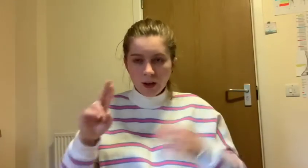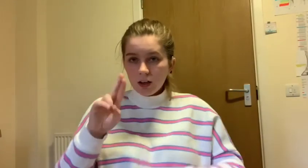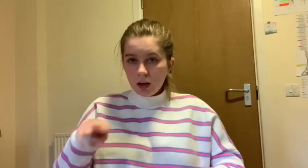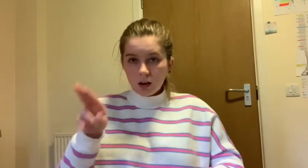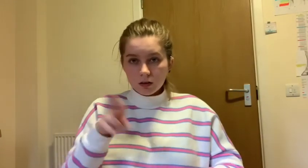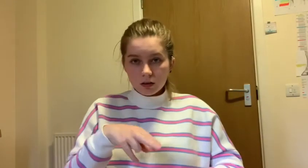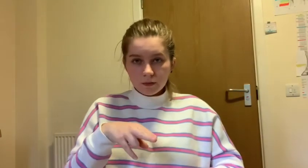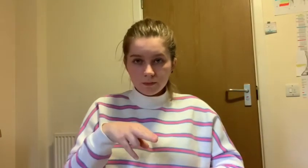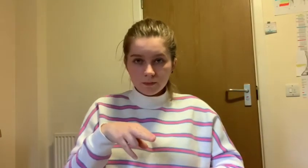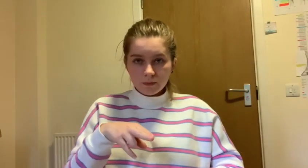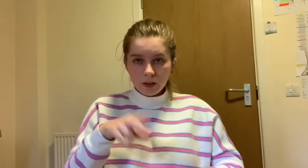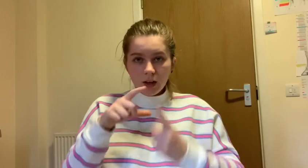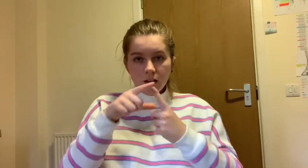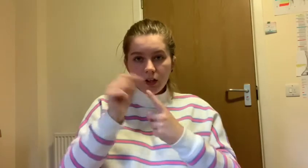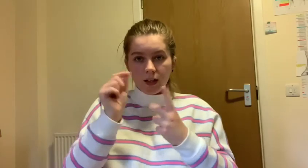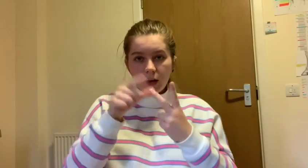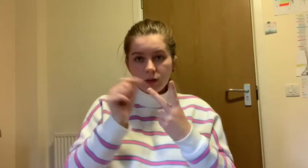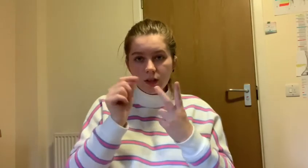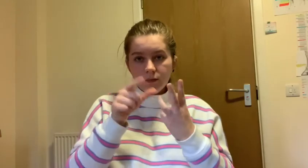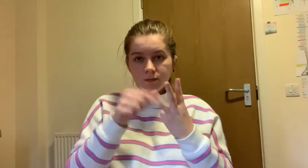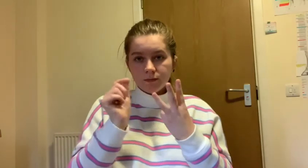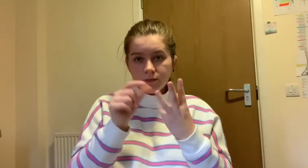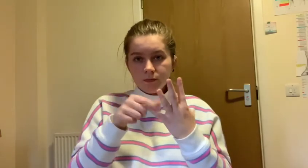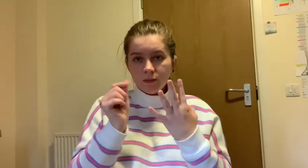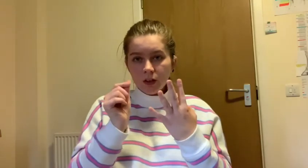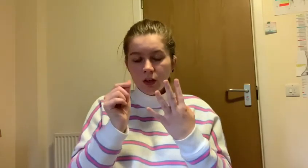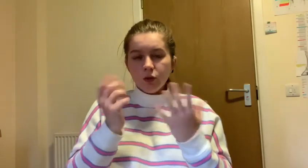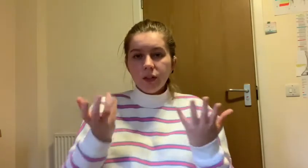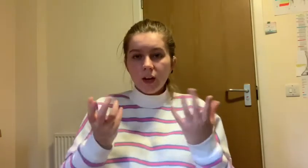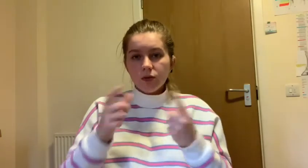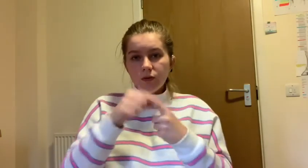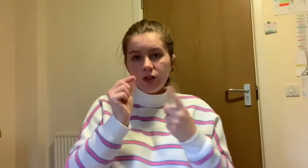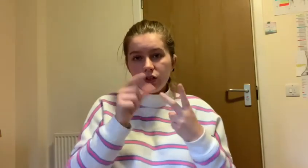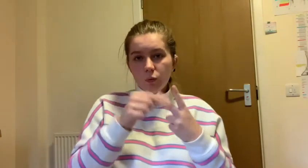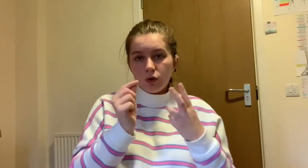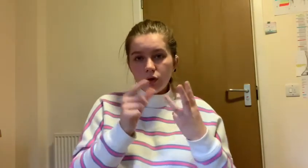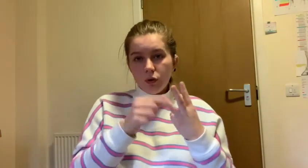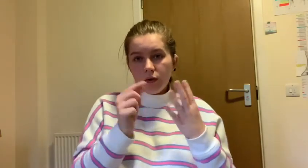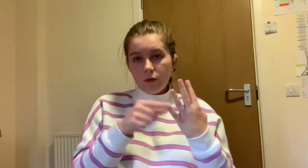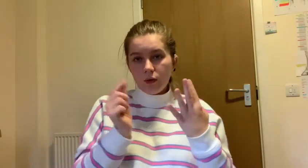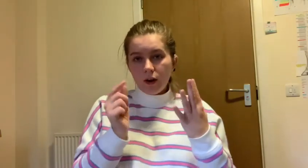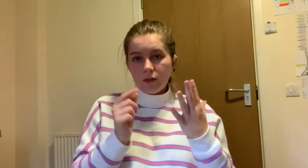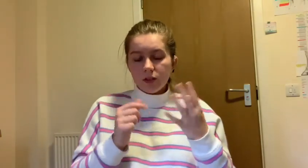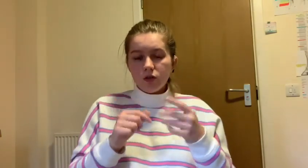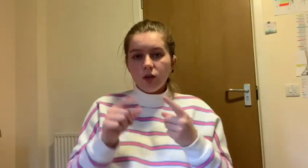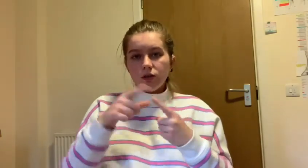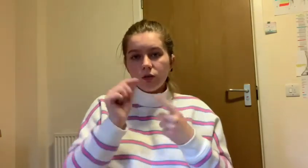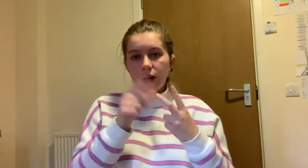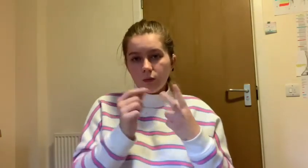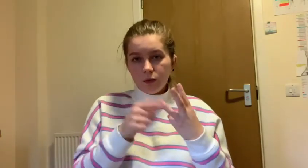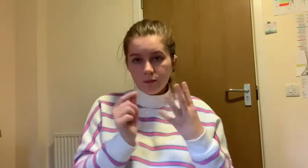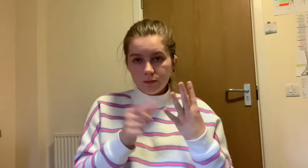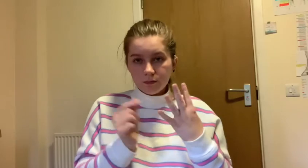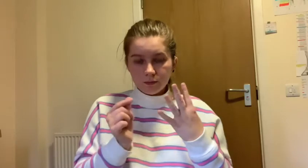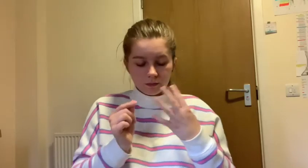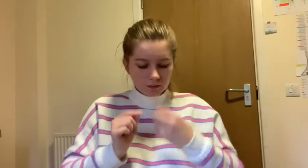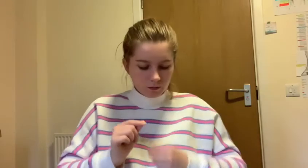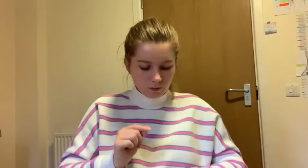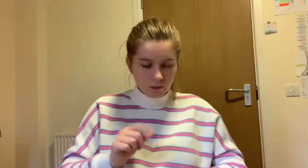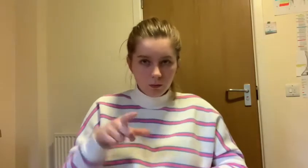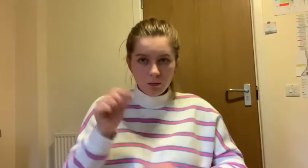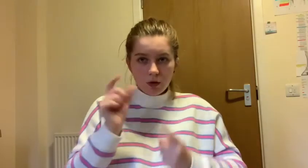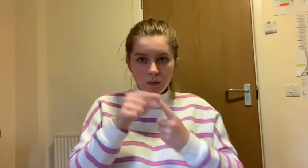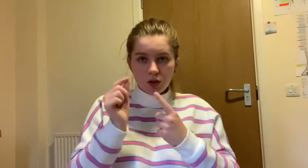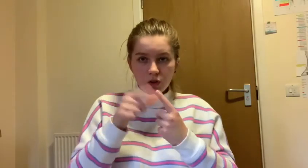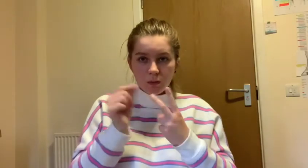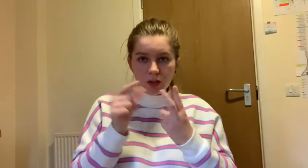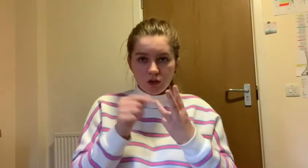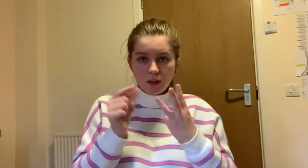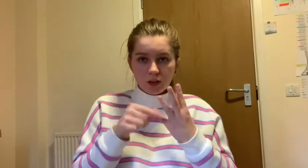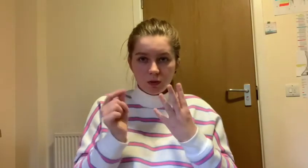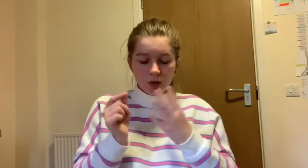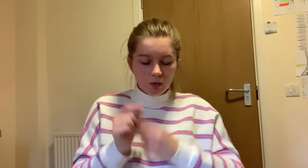"Can't" and then "counting" when you're counting something you do 1,2,3,4,5, etc. So you count them. But make sure to pinch your fingers when you do that.